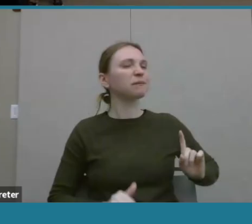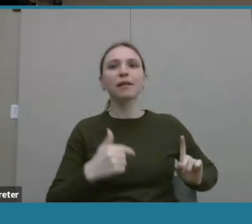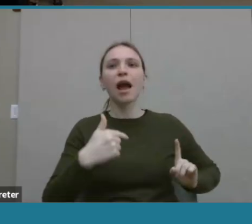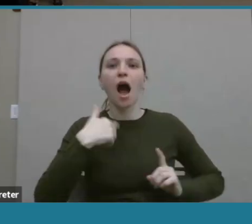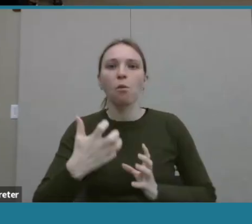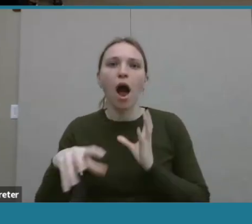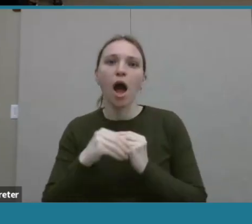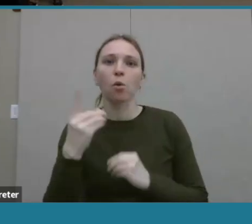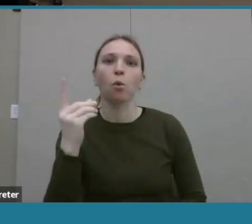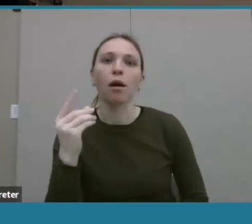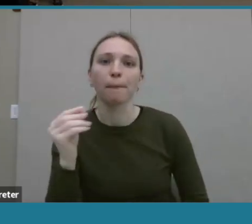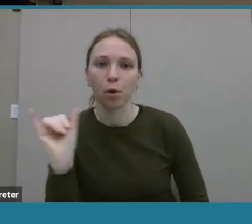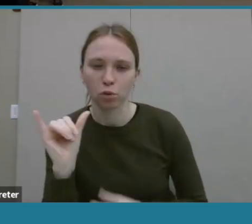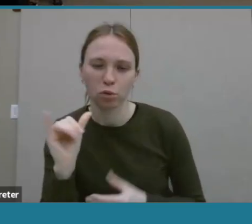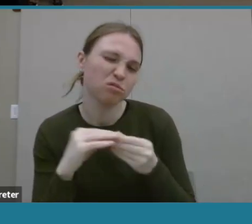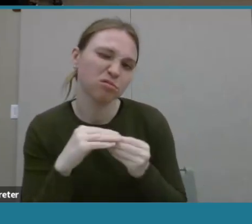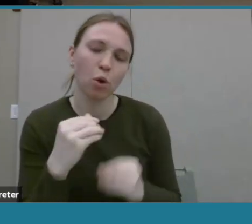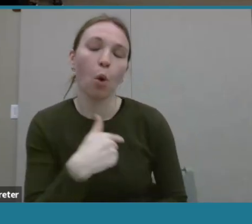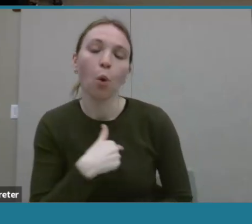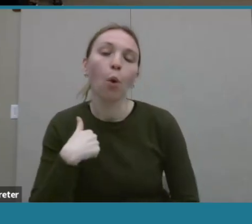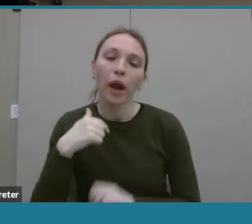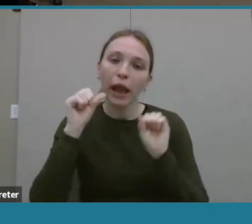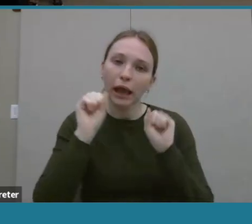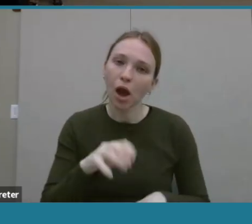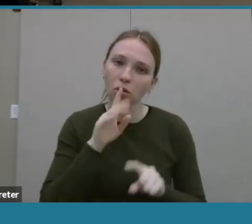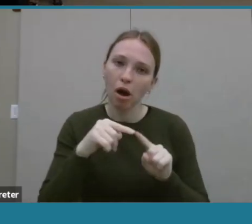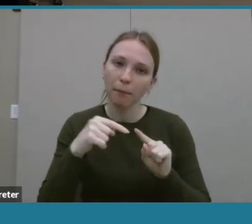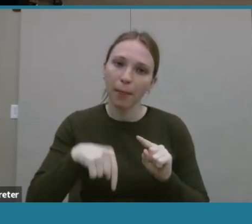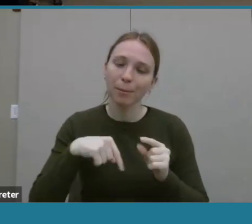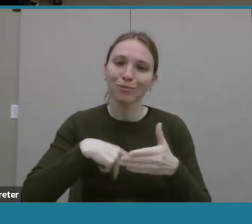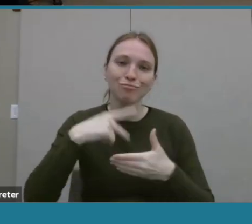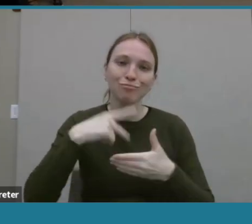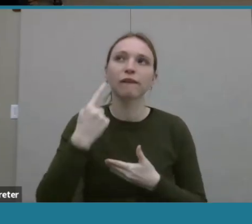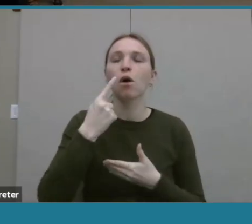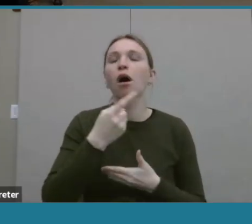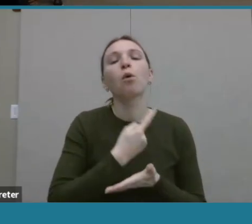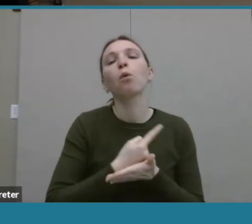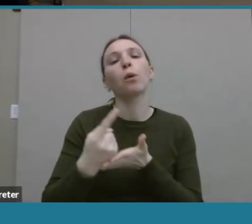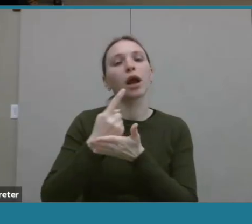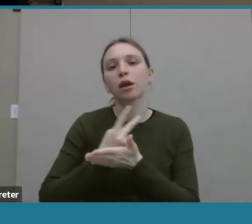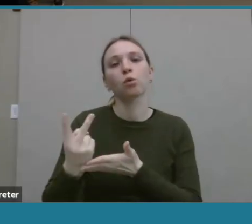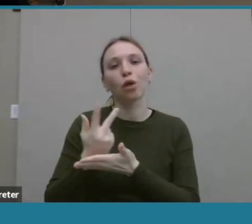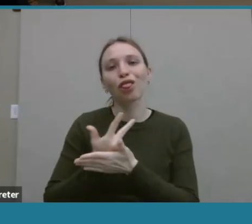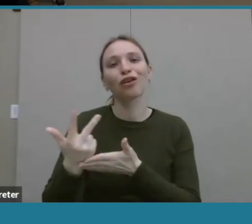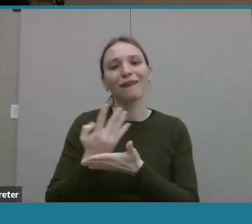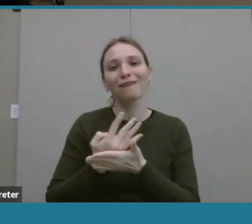Because I don't think we mentioned this. Bill and I could talk about this project for like weeks. You guys could just sleep over here and we'll just keep talking about it. Only 5 years of our lives.